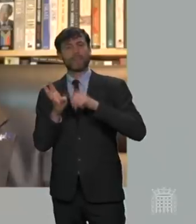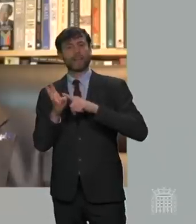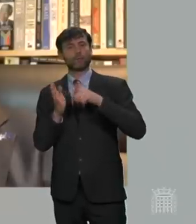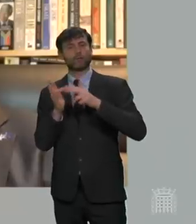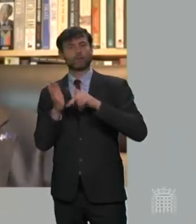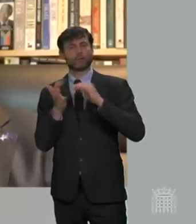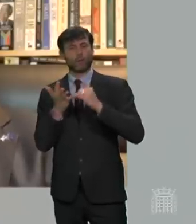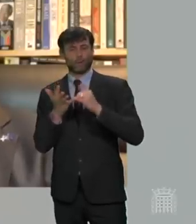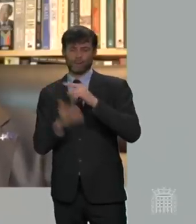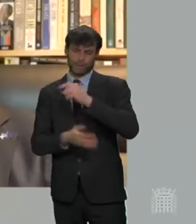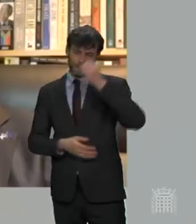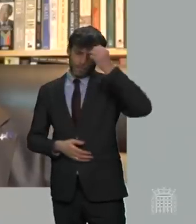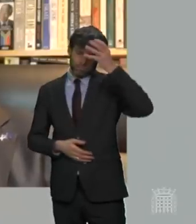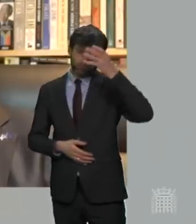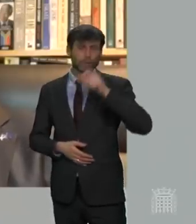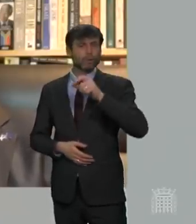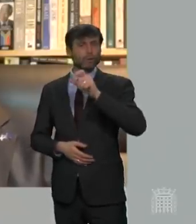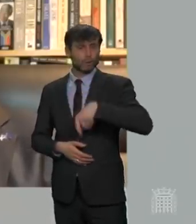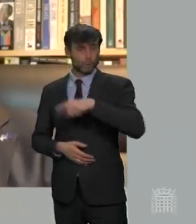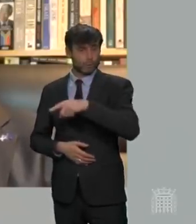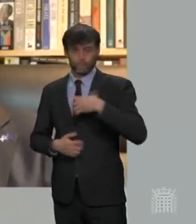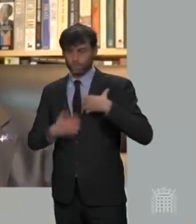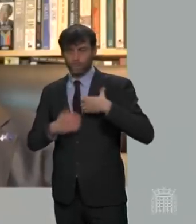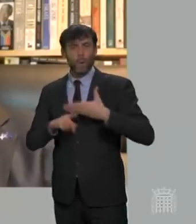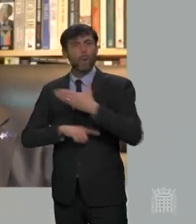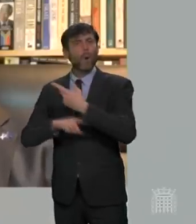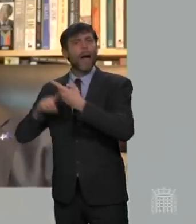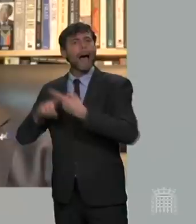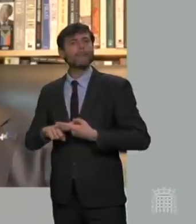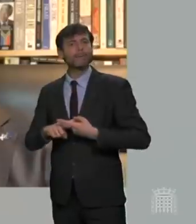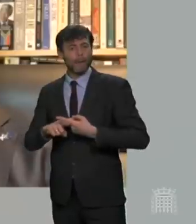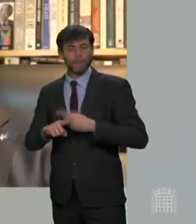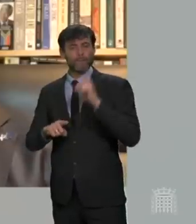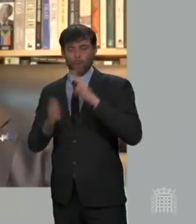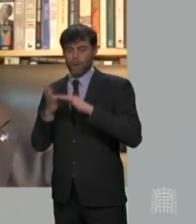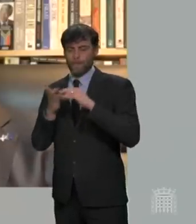Stirling University, was looking to do a master’s degree in Amsterdam. Pre- Brexit, the course fees